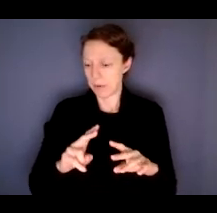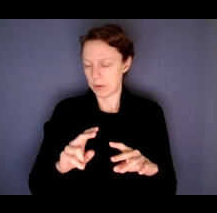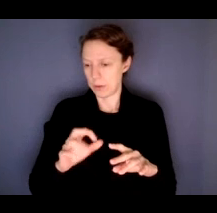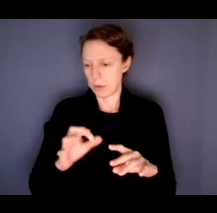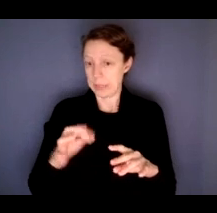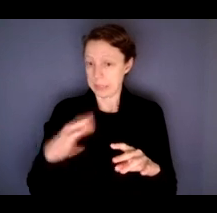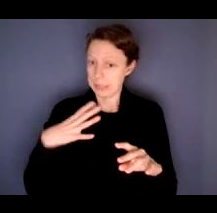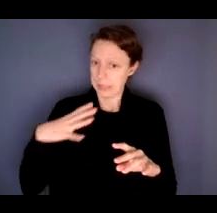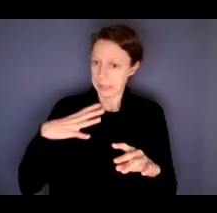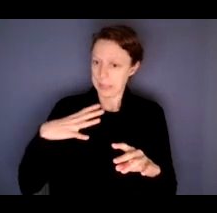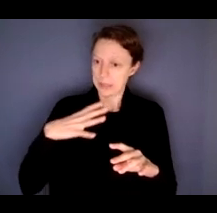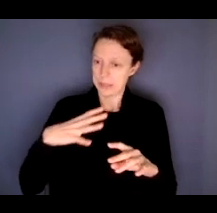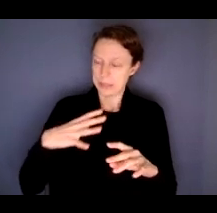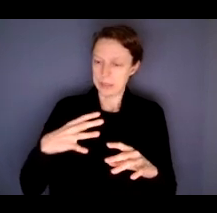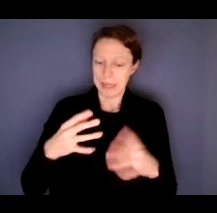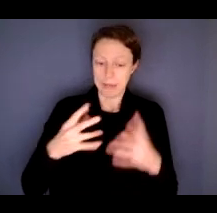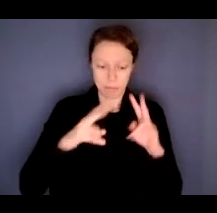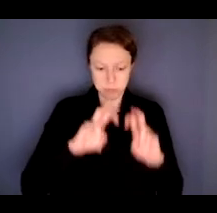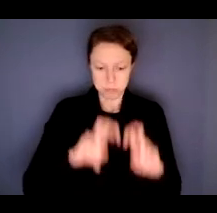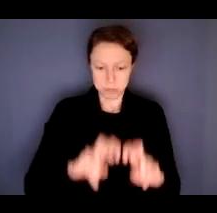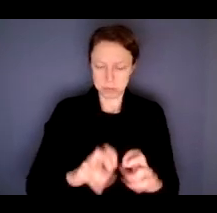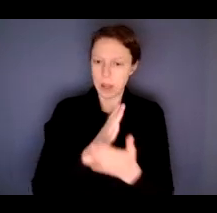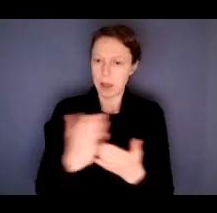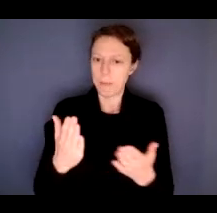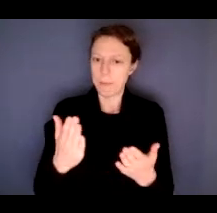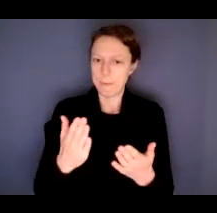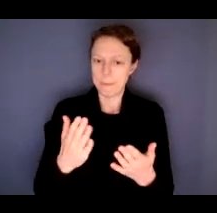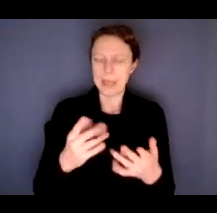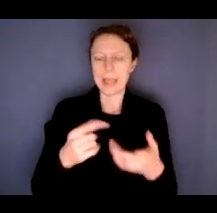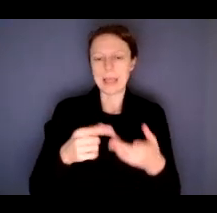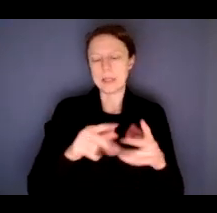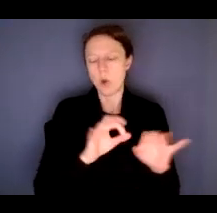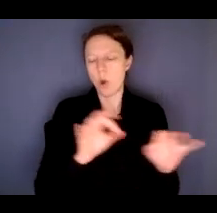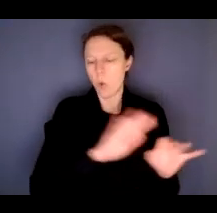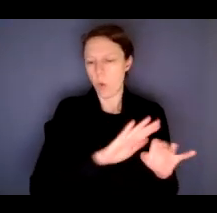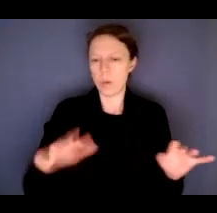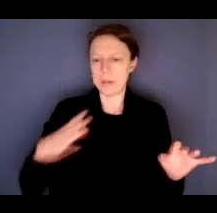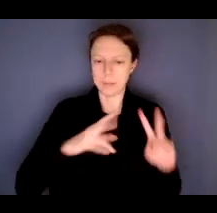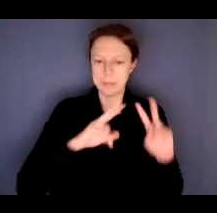to a formal investigation assessment, this team of child safety officers who are looked after by a